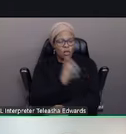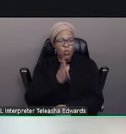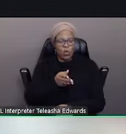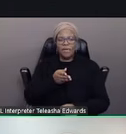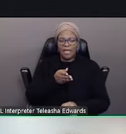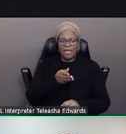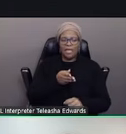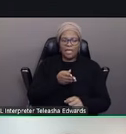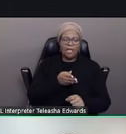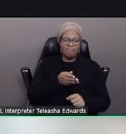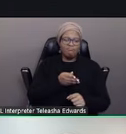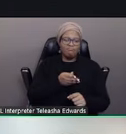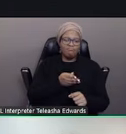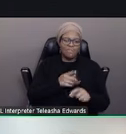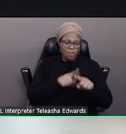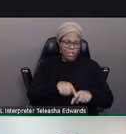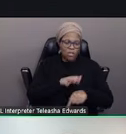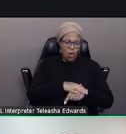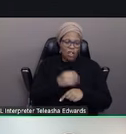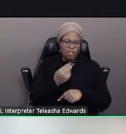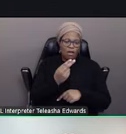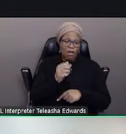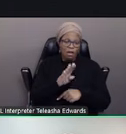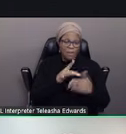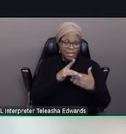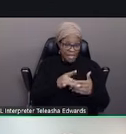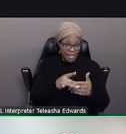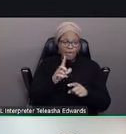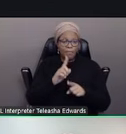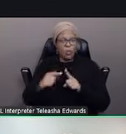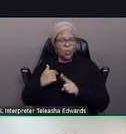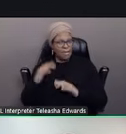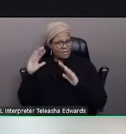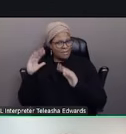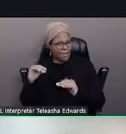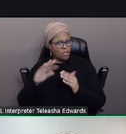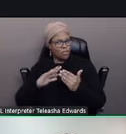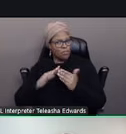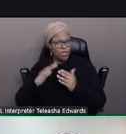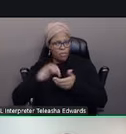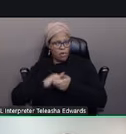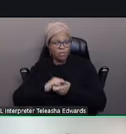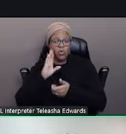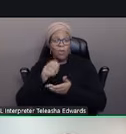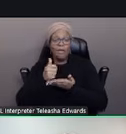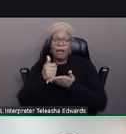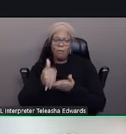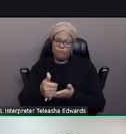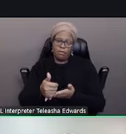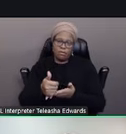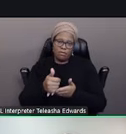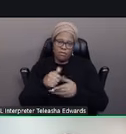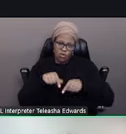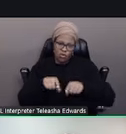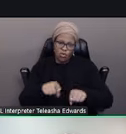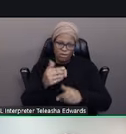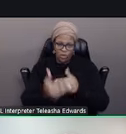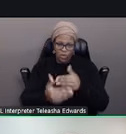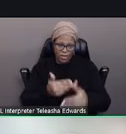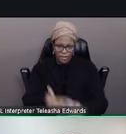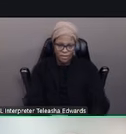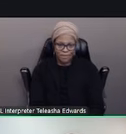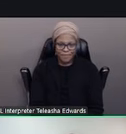uh, we will need and expect that community partners will be um, helpful in the process.